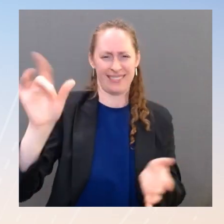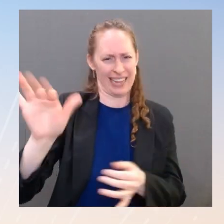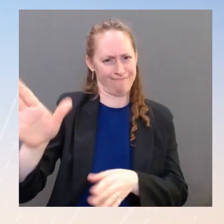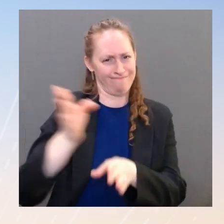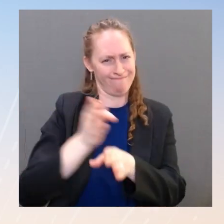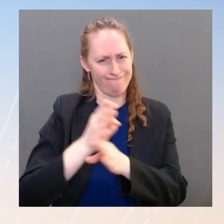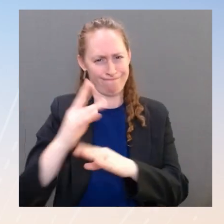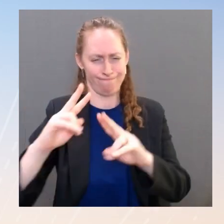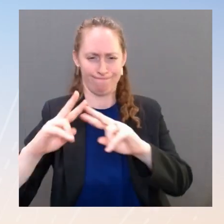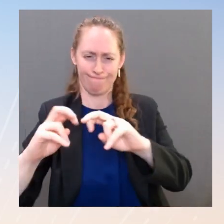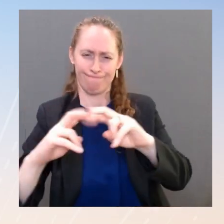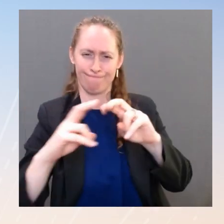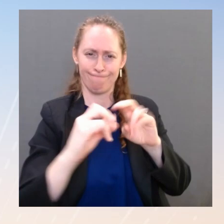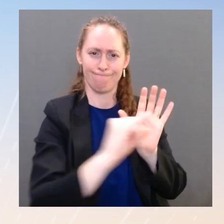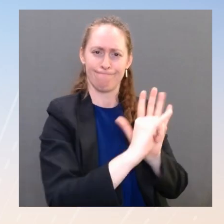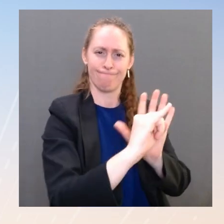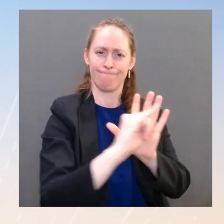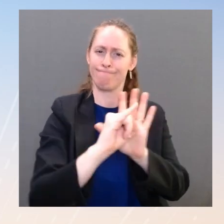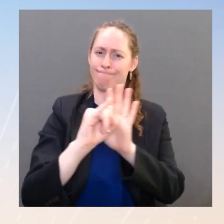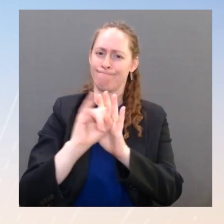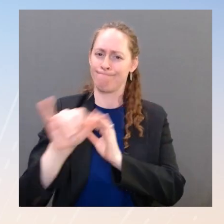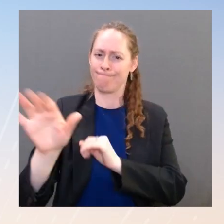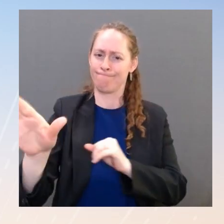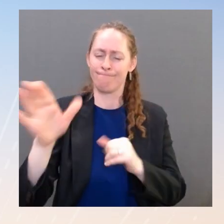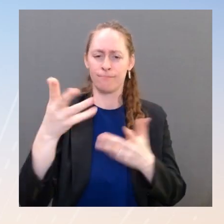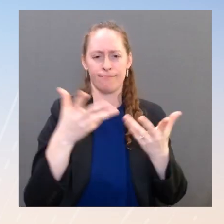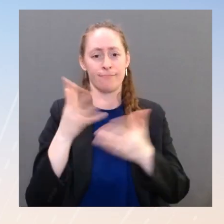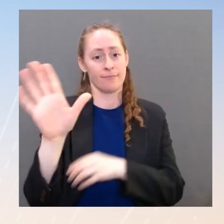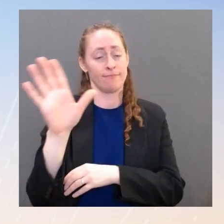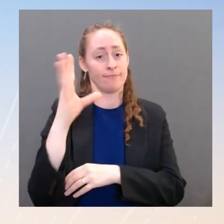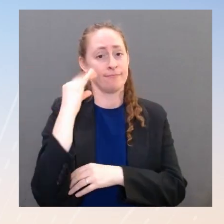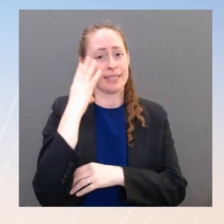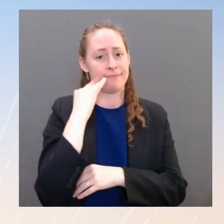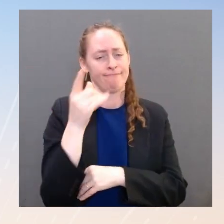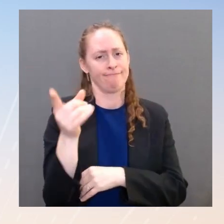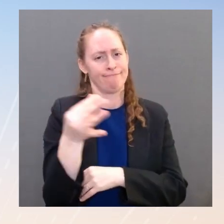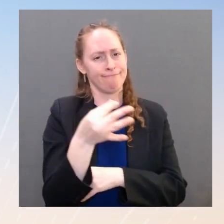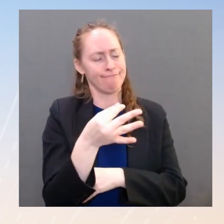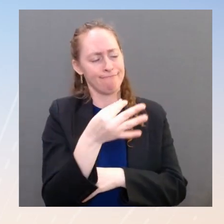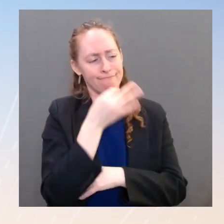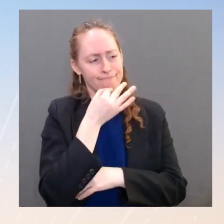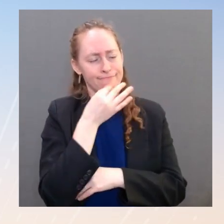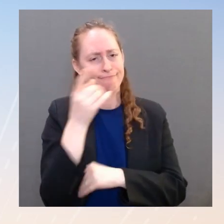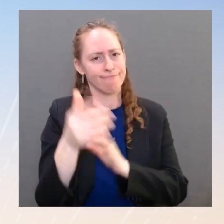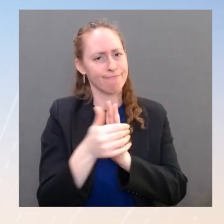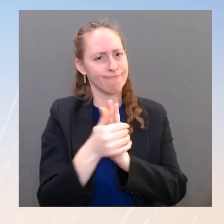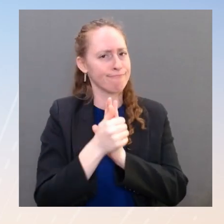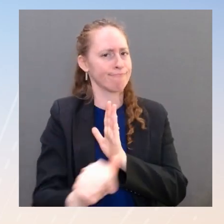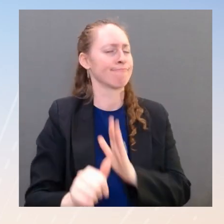Go ahead. The Press: Thanks, Jen. Following up on the question about the stockpile and weapons, some experts tell us the Pentagon